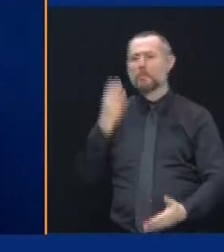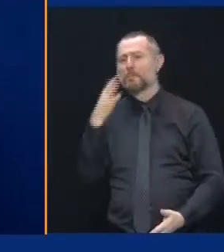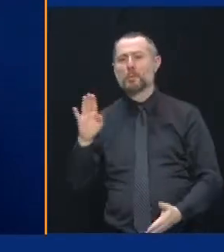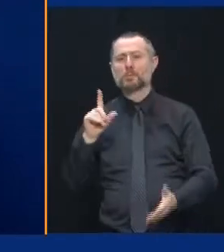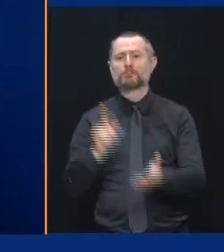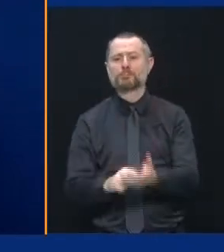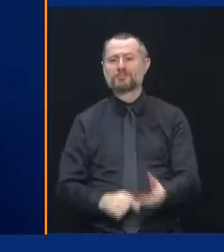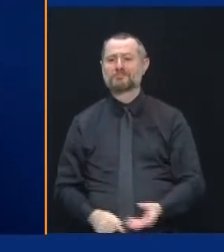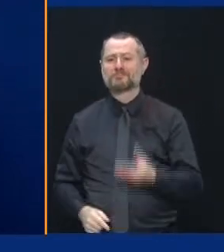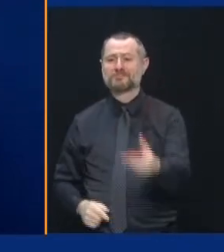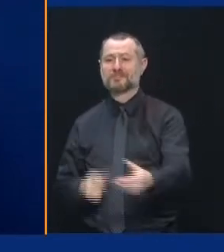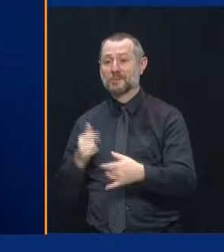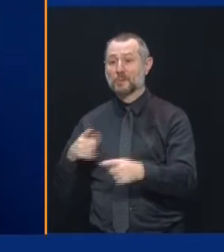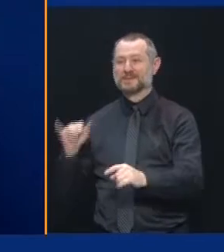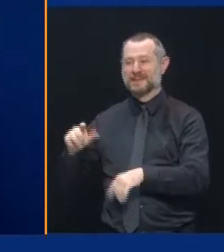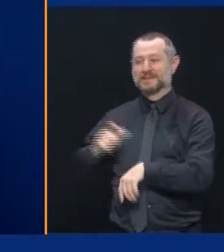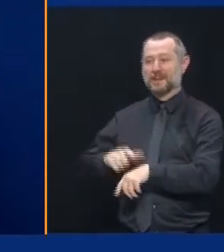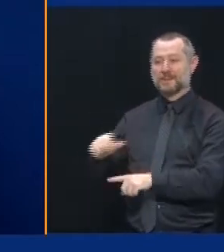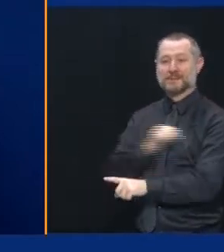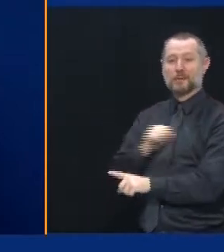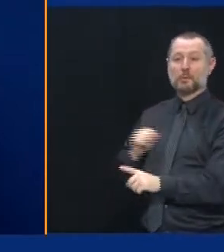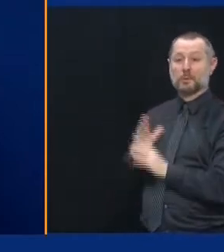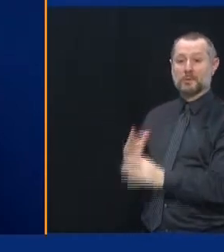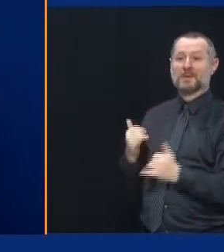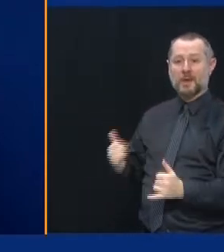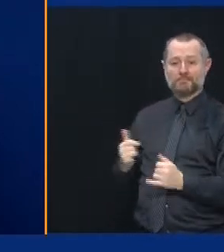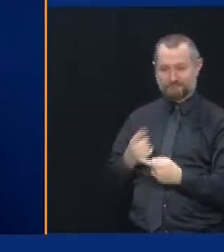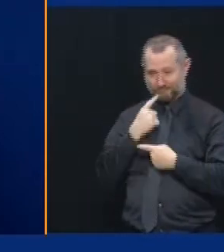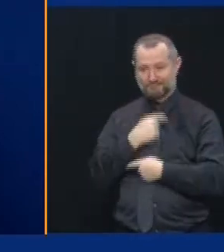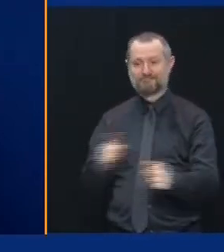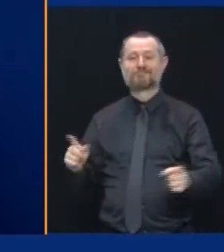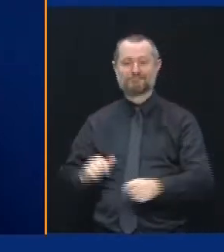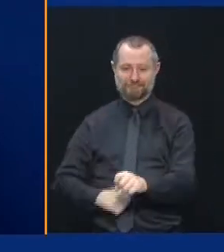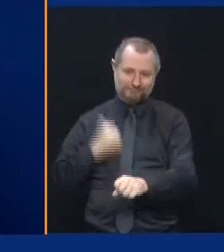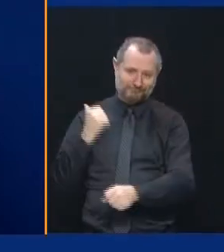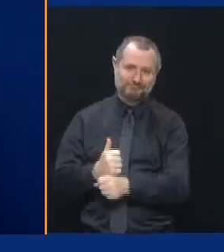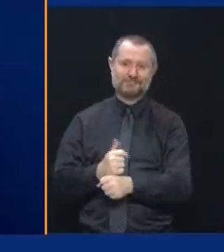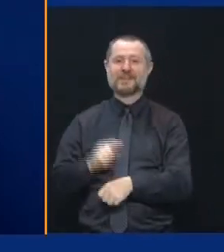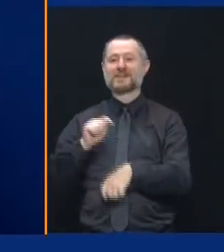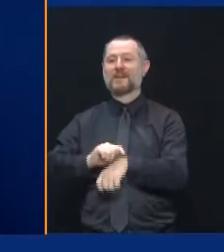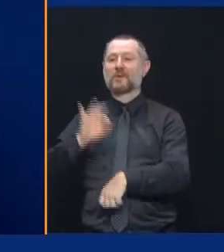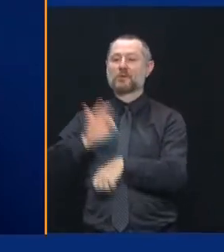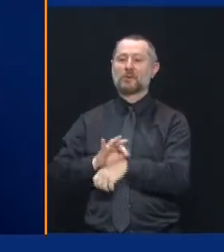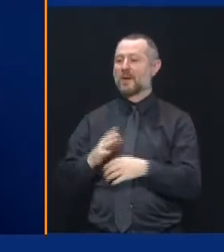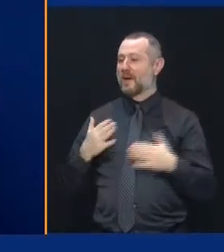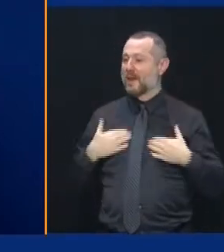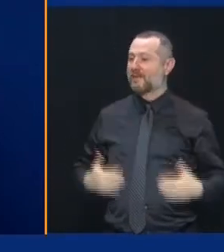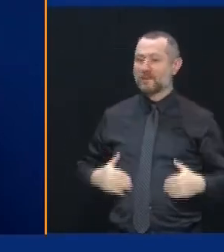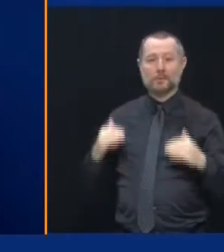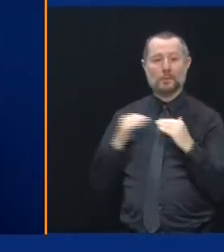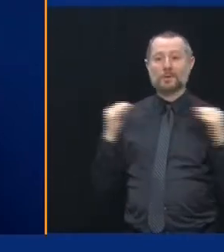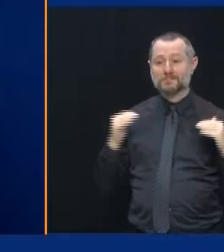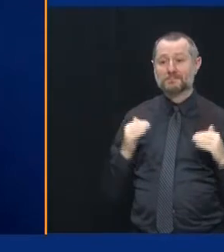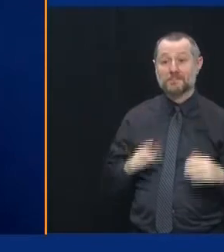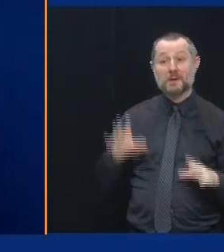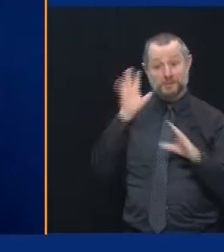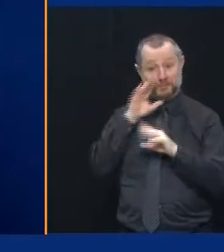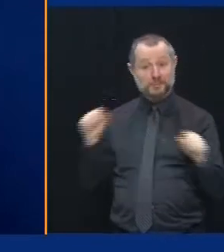HARRIS SET A BLUEPRINT FOR HOW TO ADVISE THIS COMMITMENT DURING WE'RE ANNOUNCING THE CREATION OF